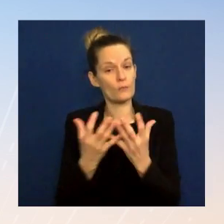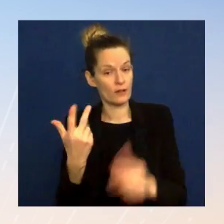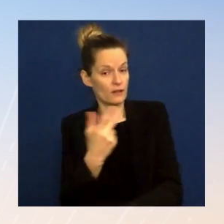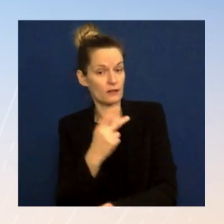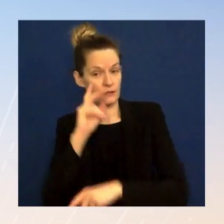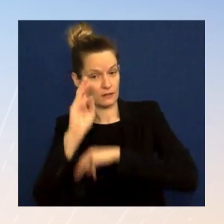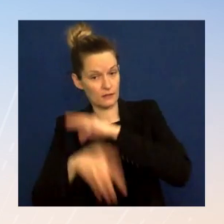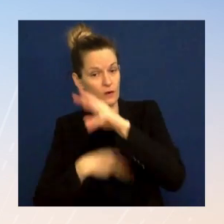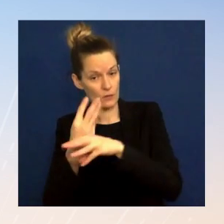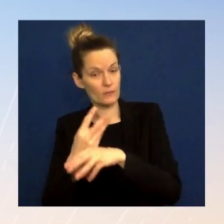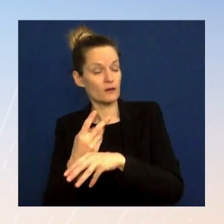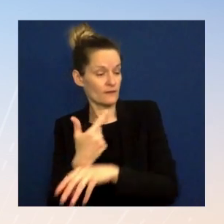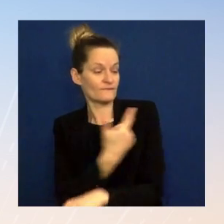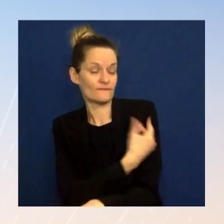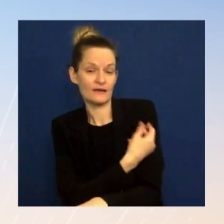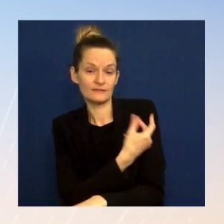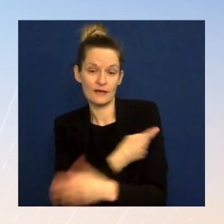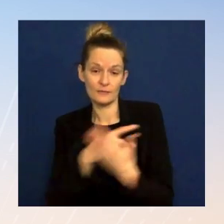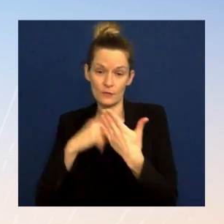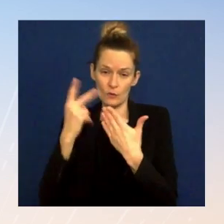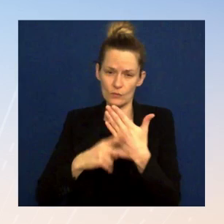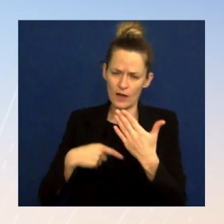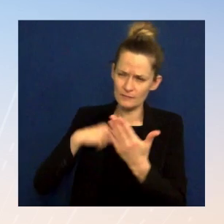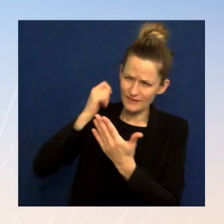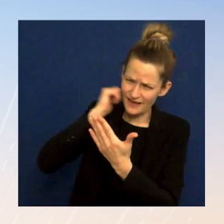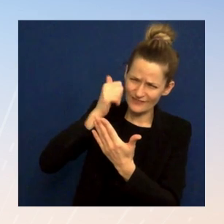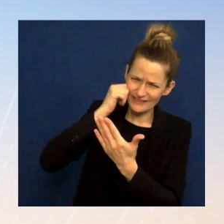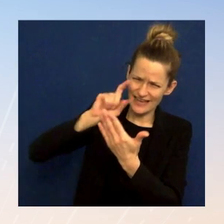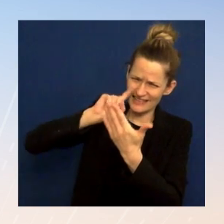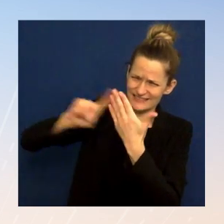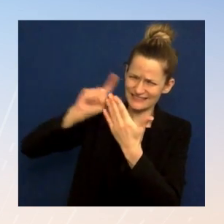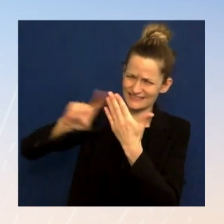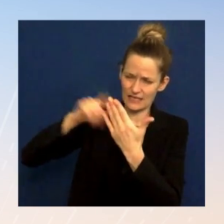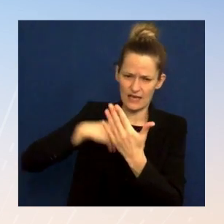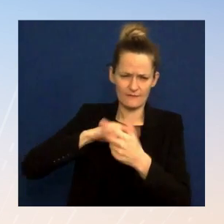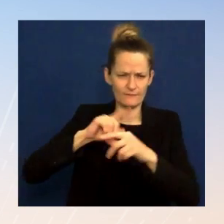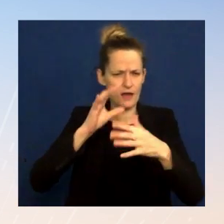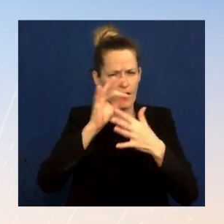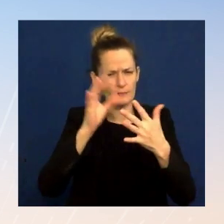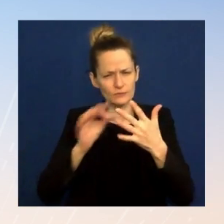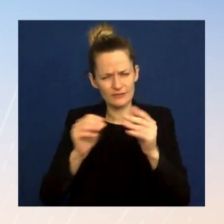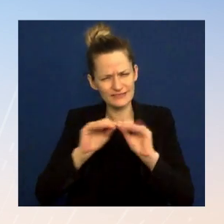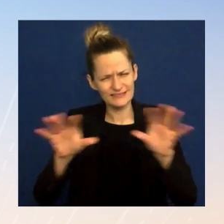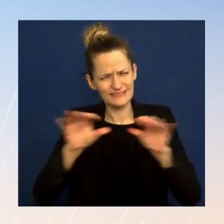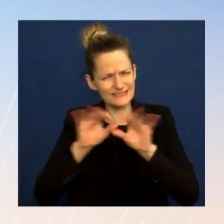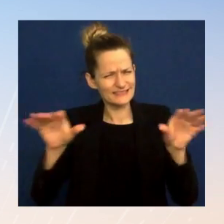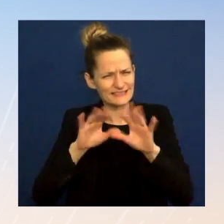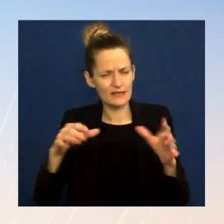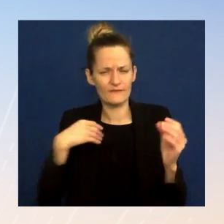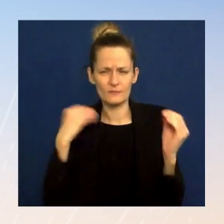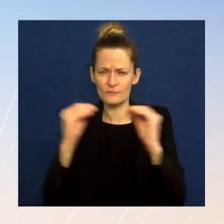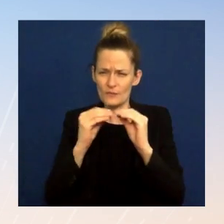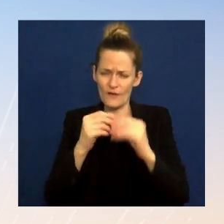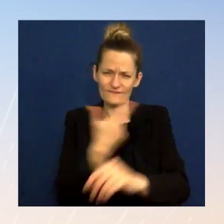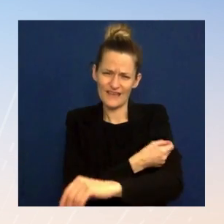and pulling every unique lever we can to get vaccinations out to the world, both in the near and long terms. It's not just sharing doses that all --